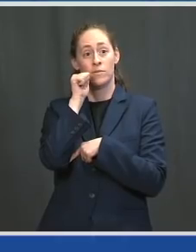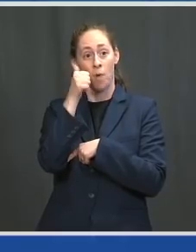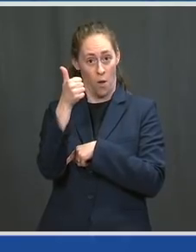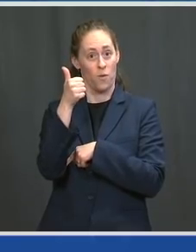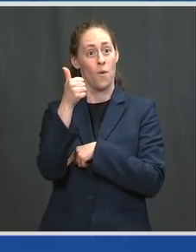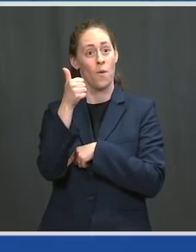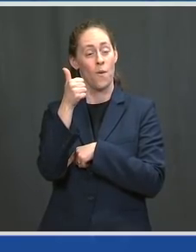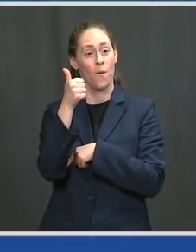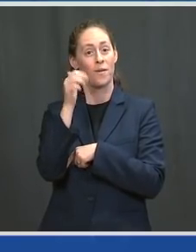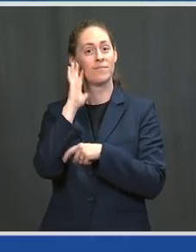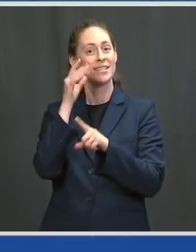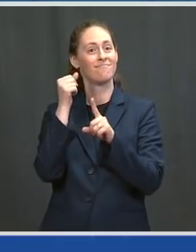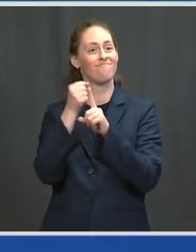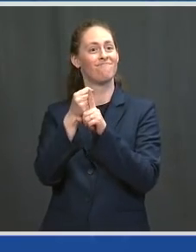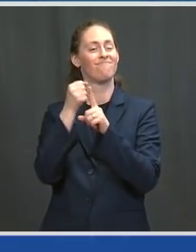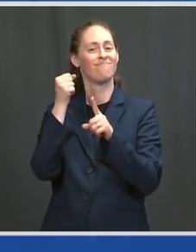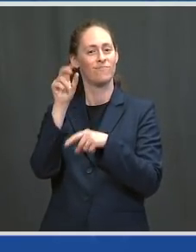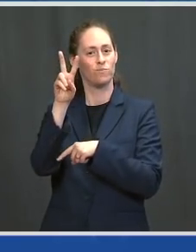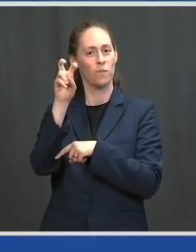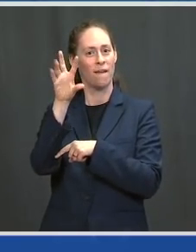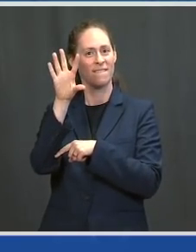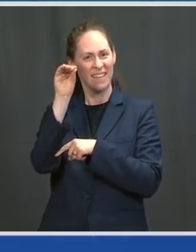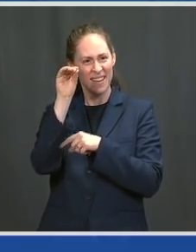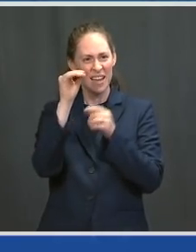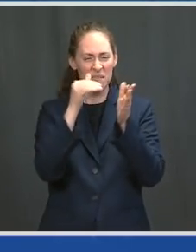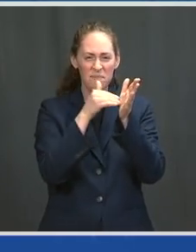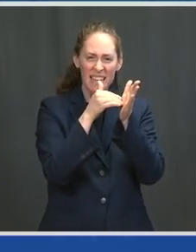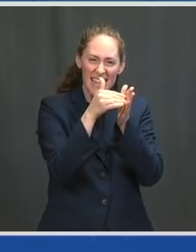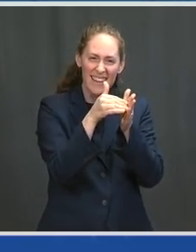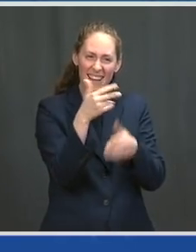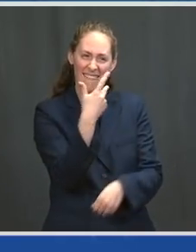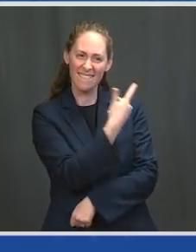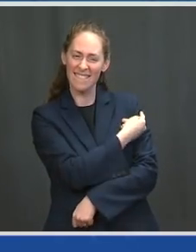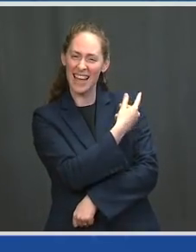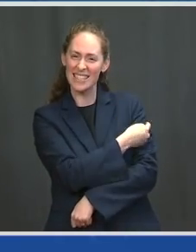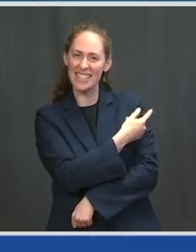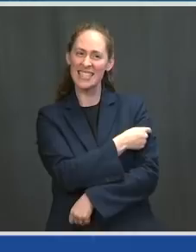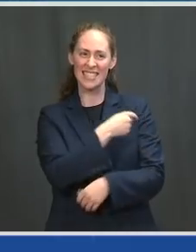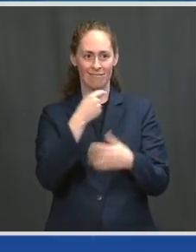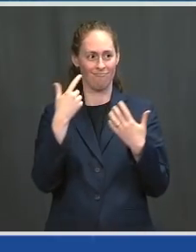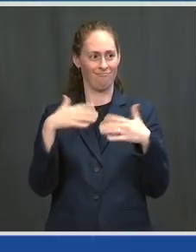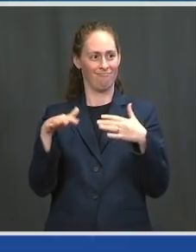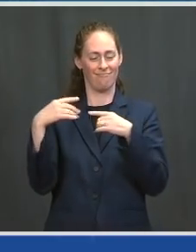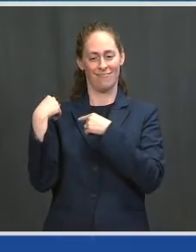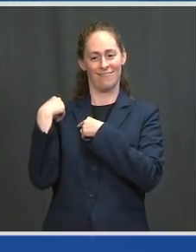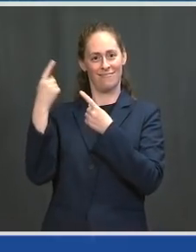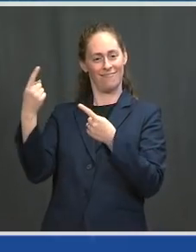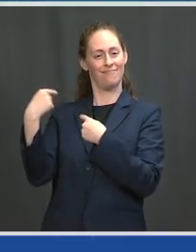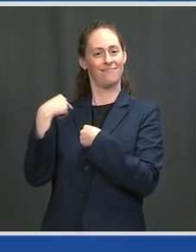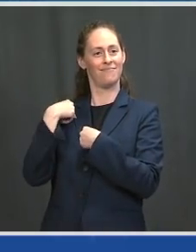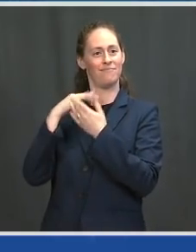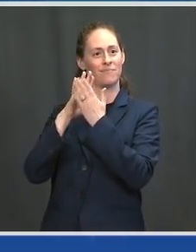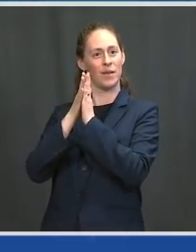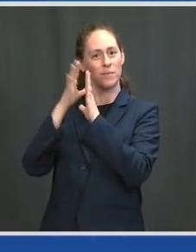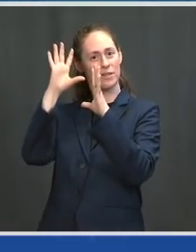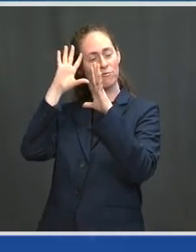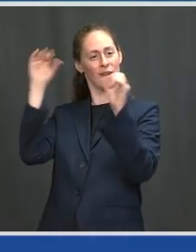administered since I took office. I think it's a pretty consequential achievement for the nation.